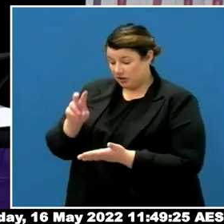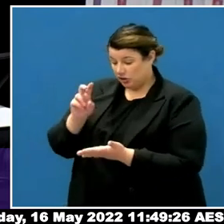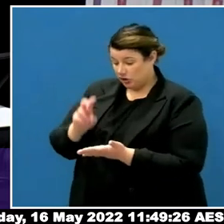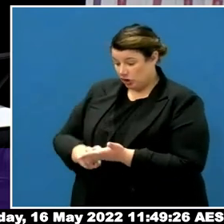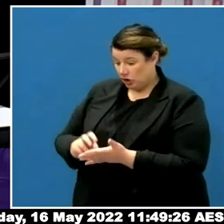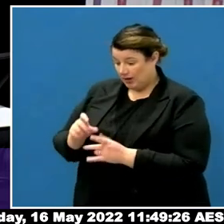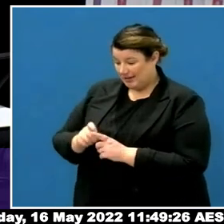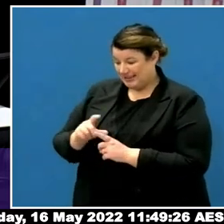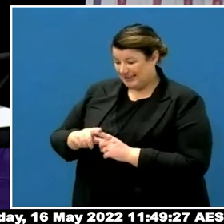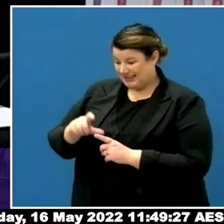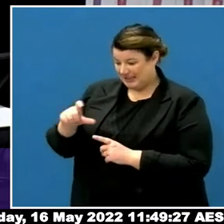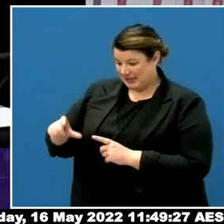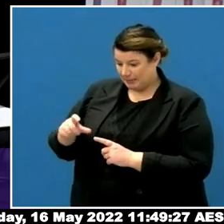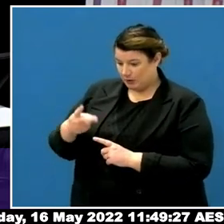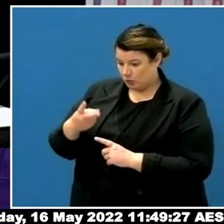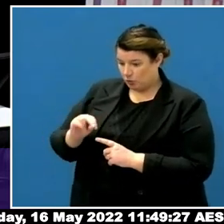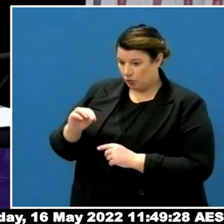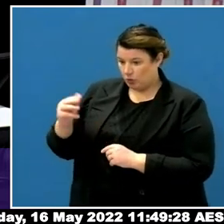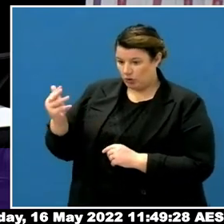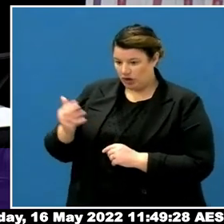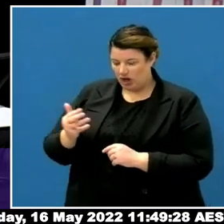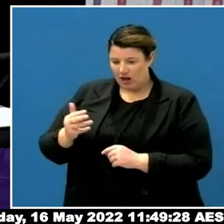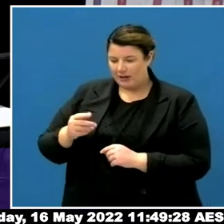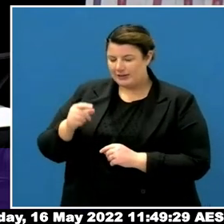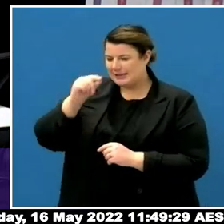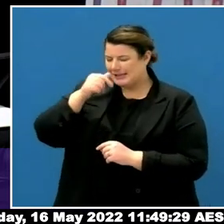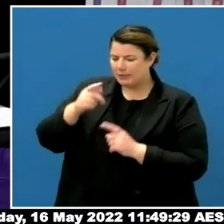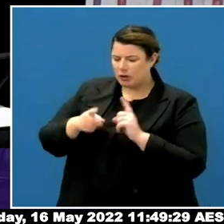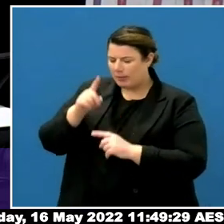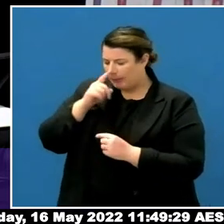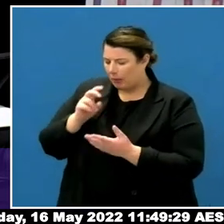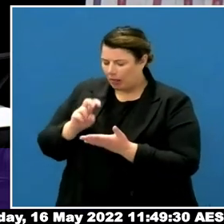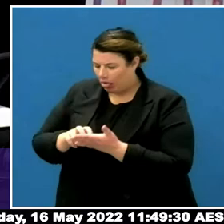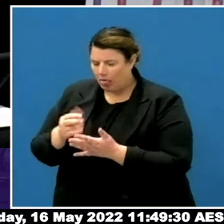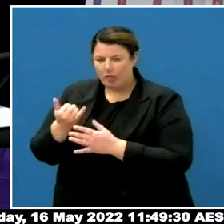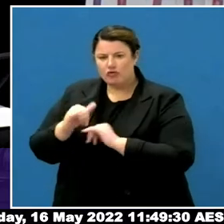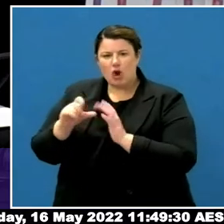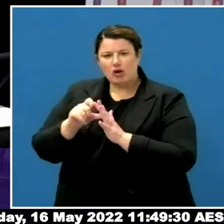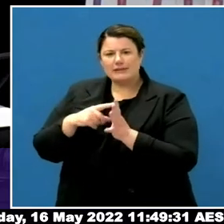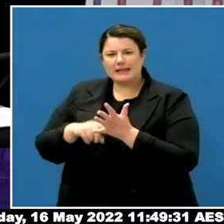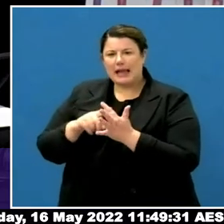next year and might put the wrong date in, but it's a little strange that we've got 3 December 2020.